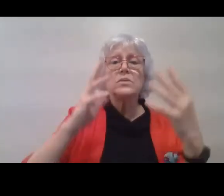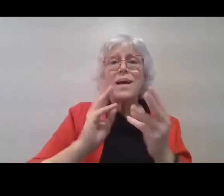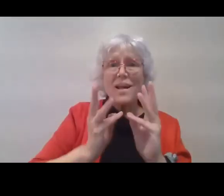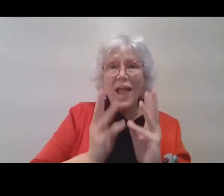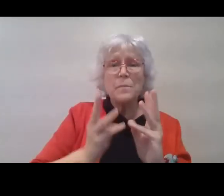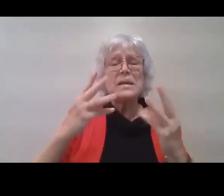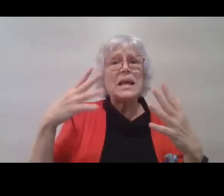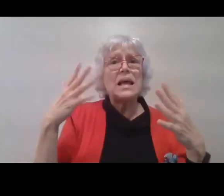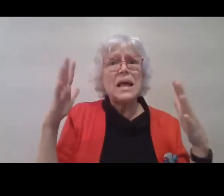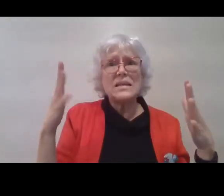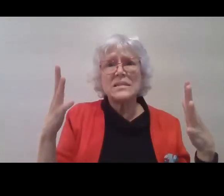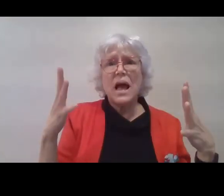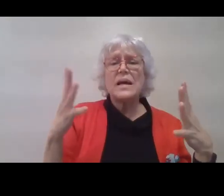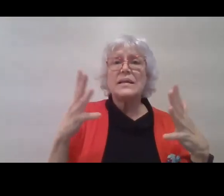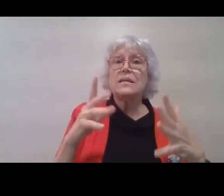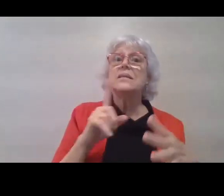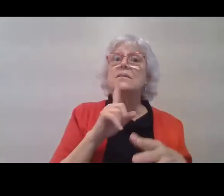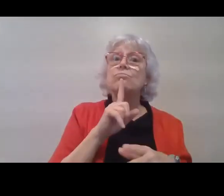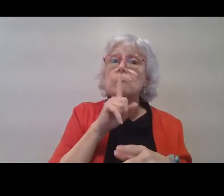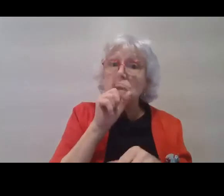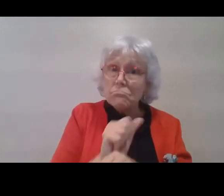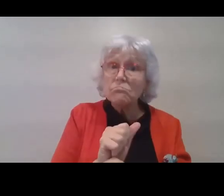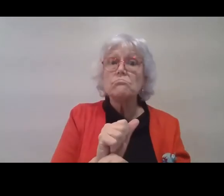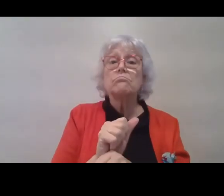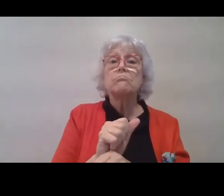I say these things to motivate you all in the